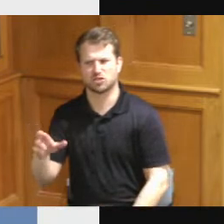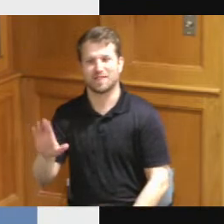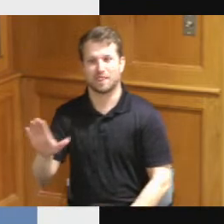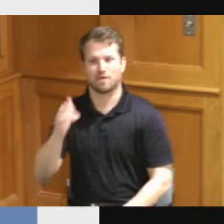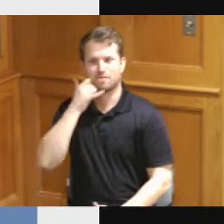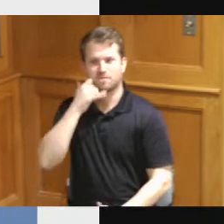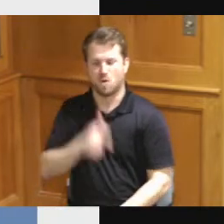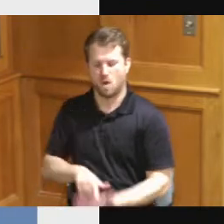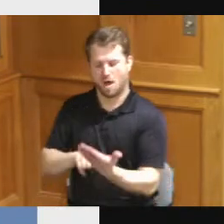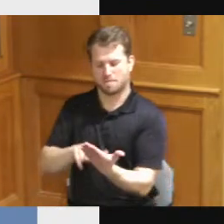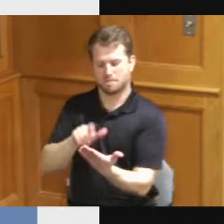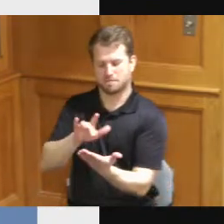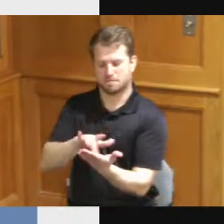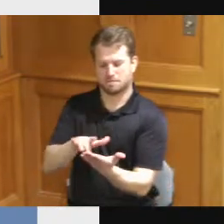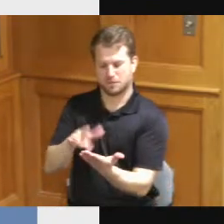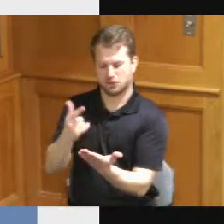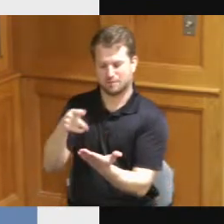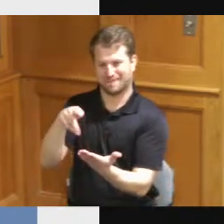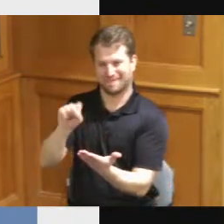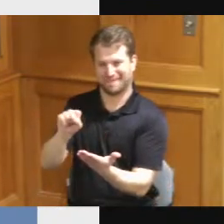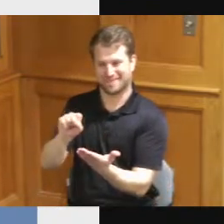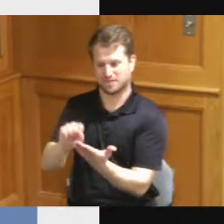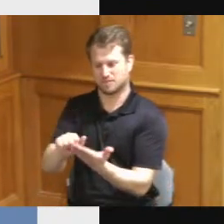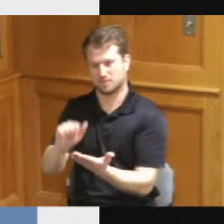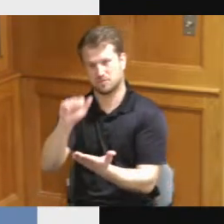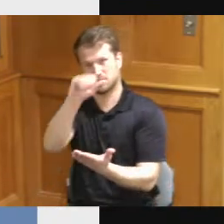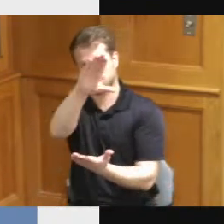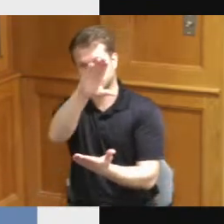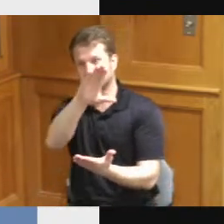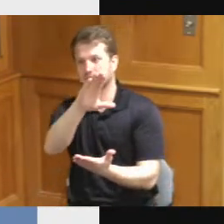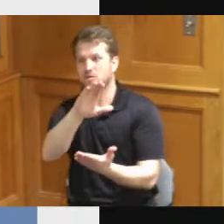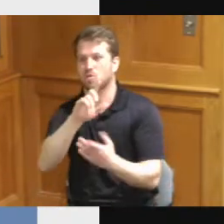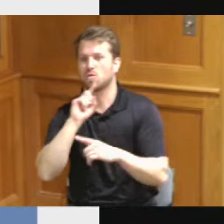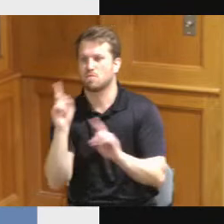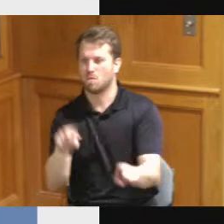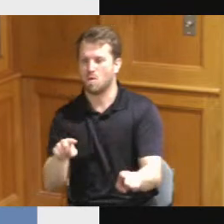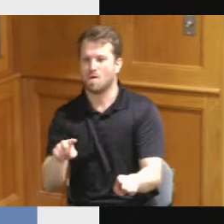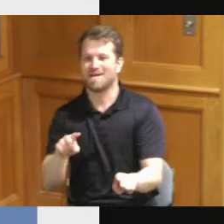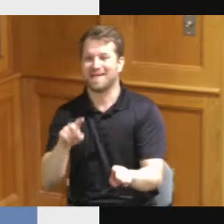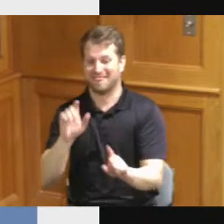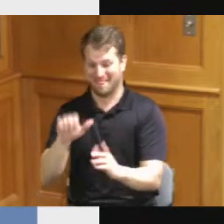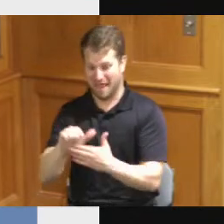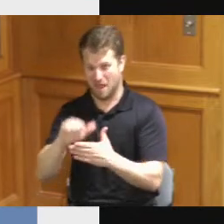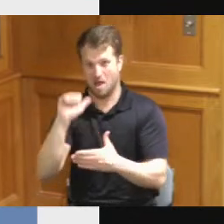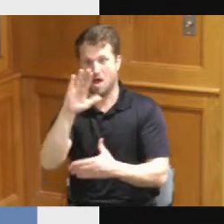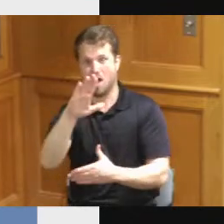to report the location that information comes into our office and we send out the appropriate